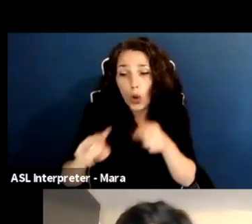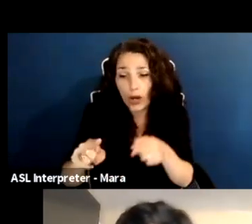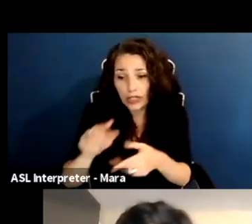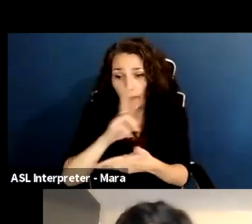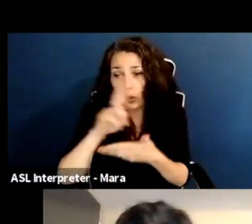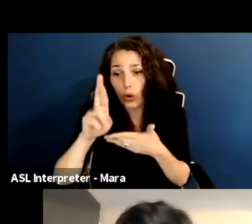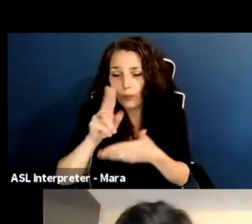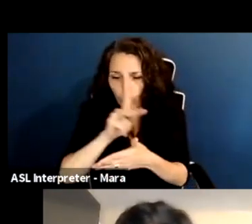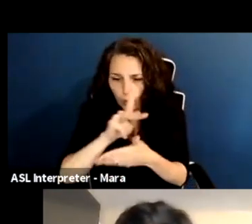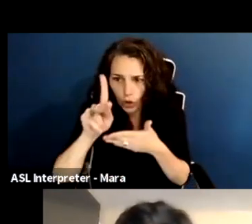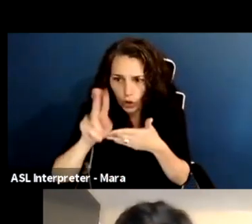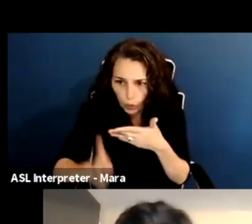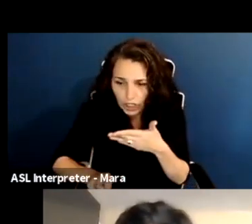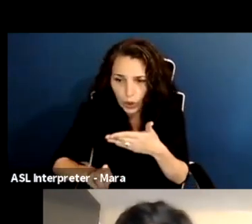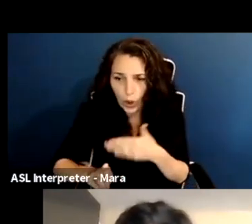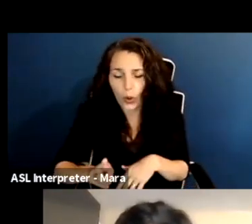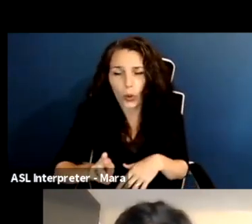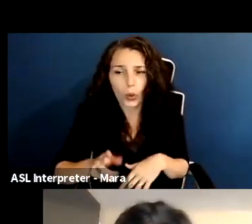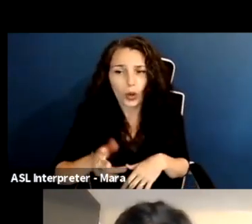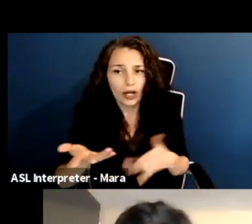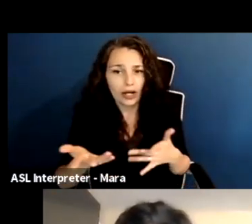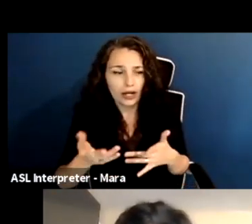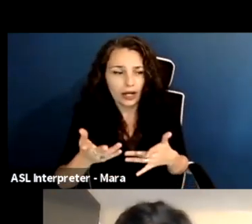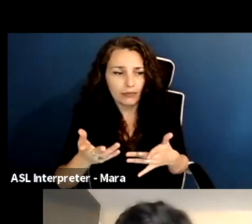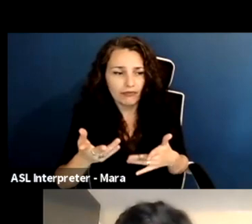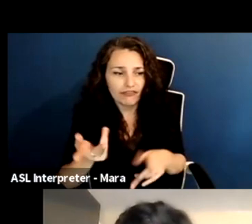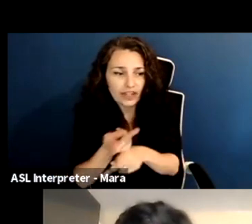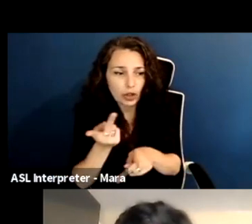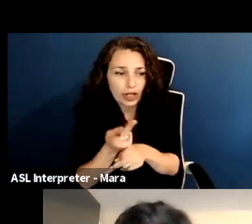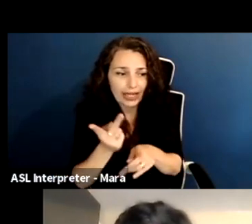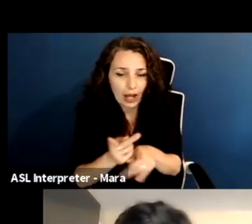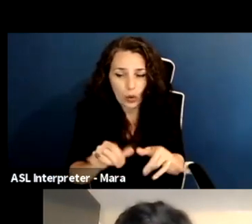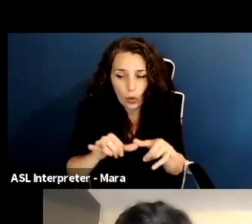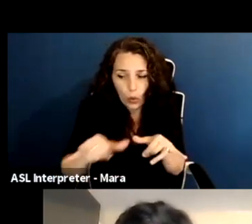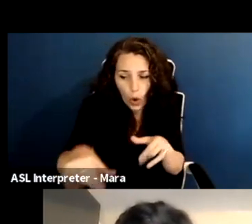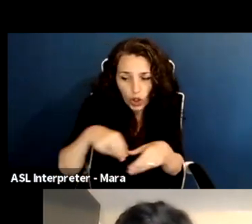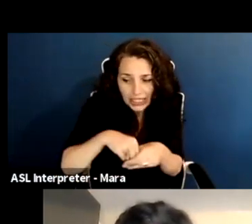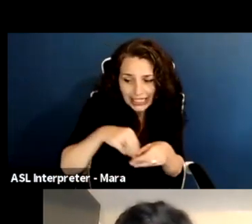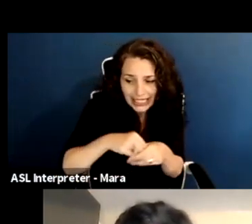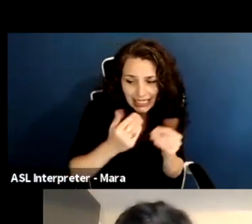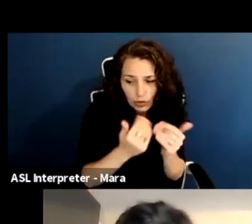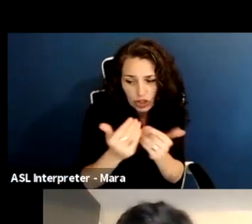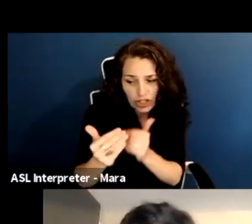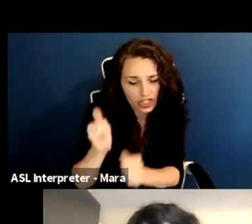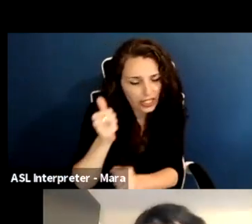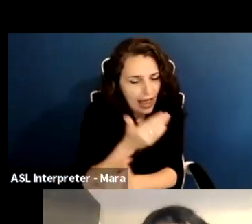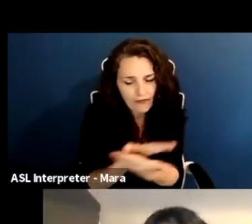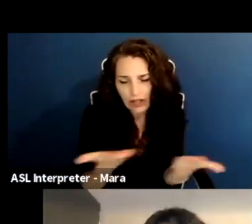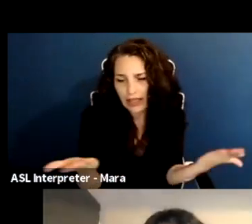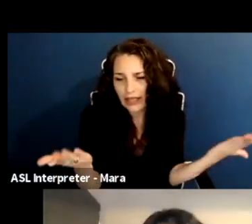and how long to quarantine, it was all, yeah, again, all happening in real time.